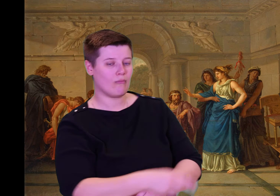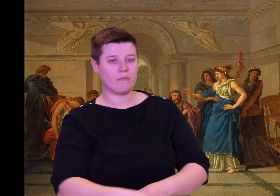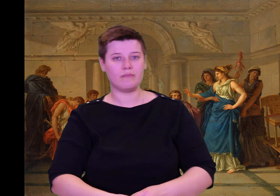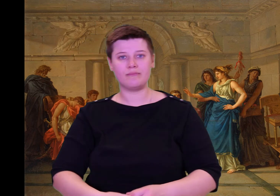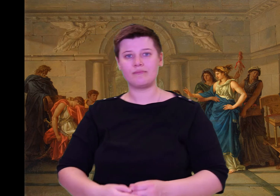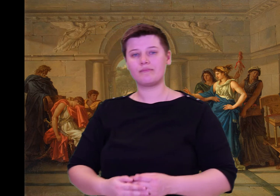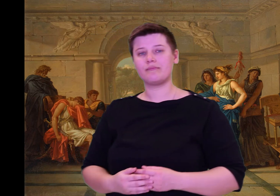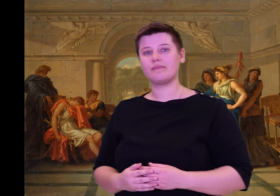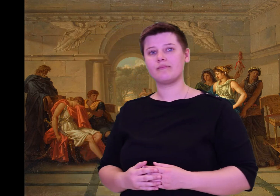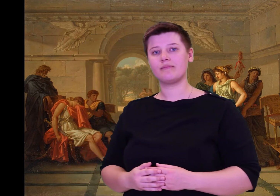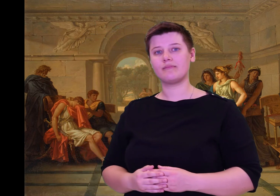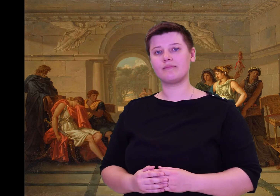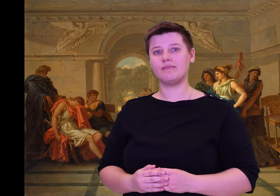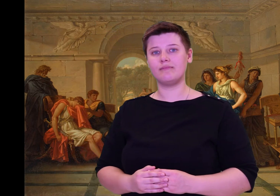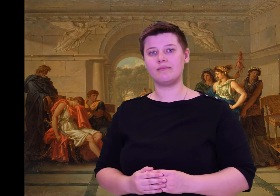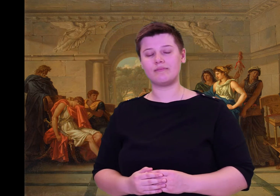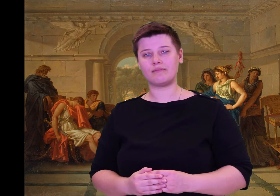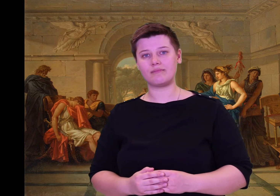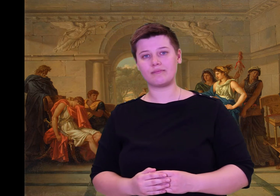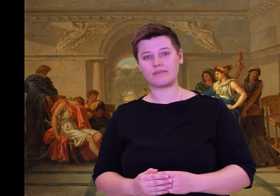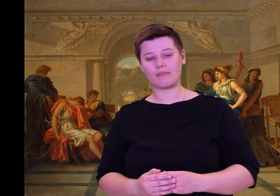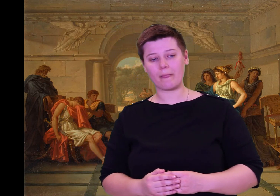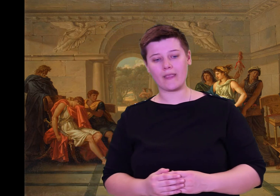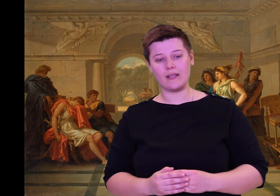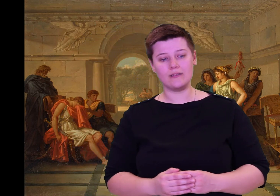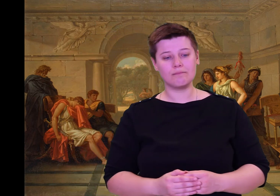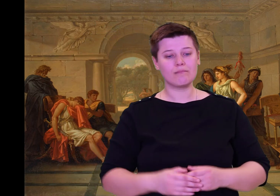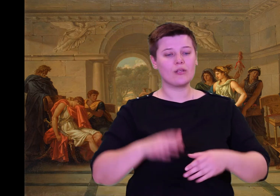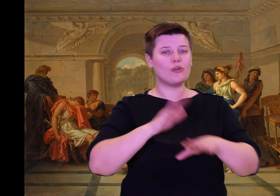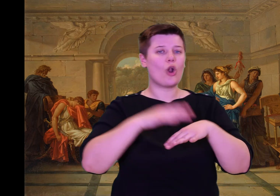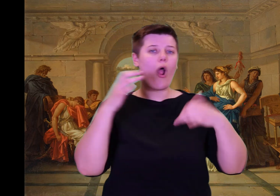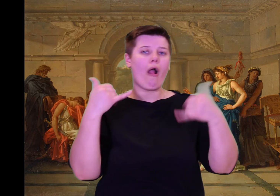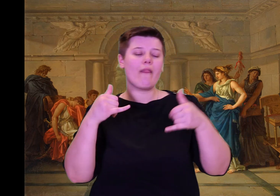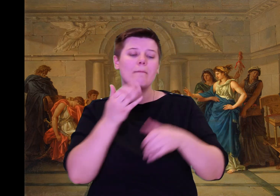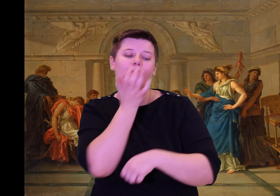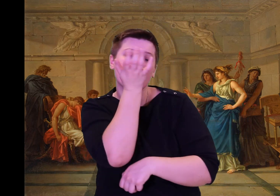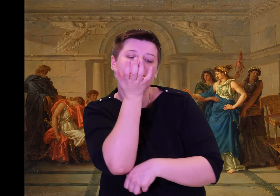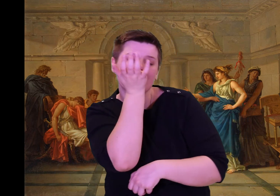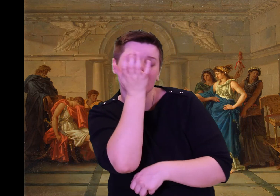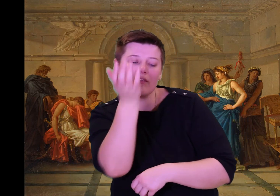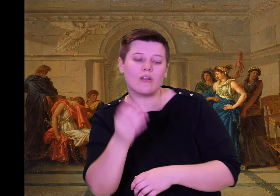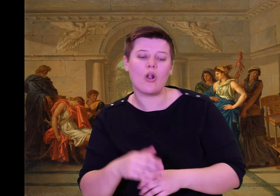sitting there: Antinous and godlike Eurymachus.